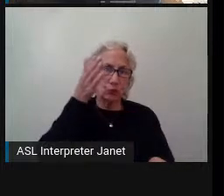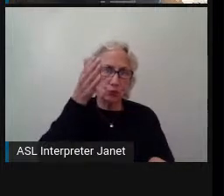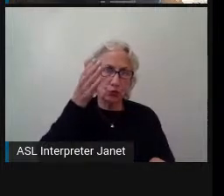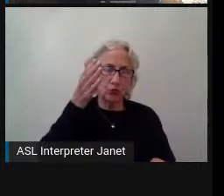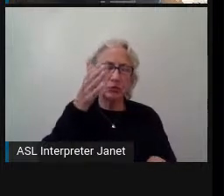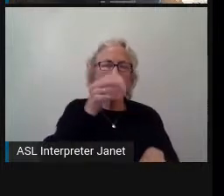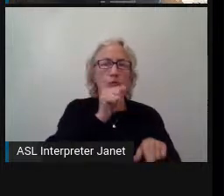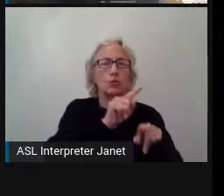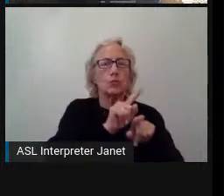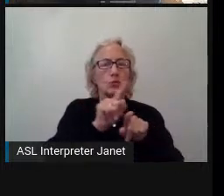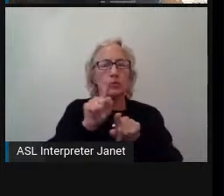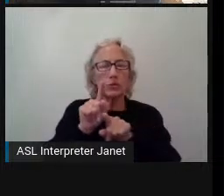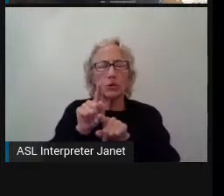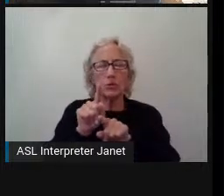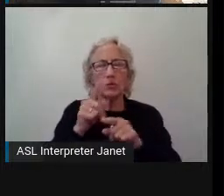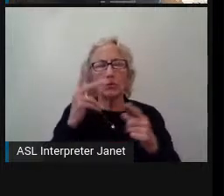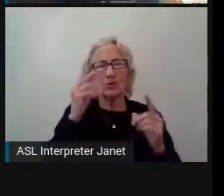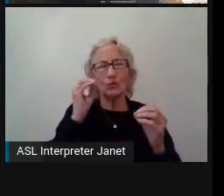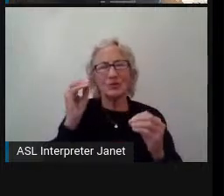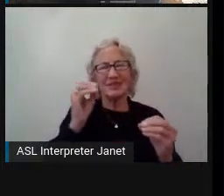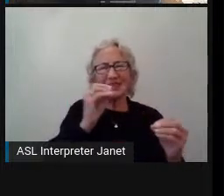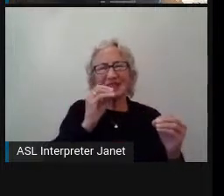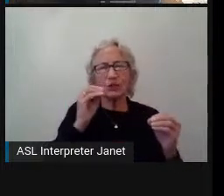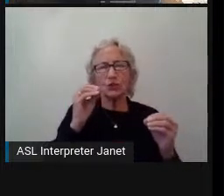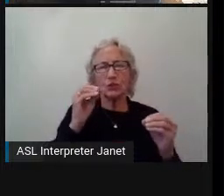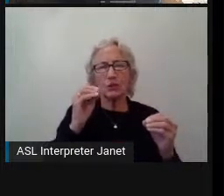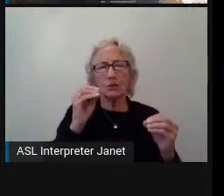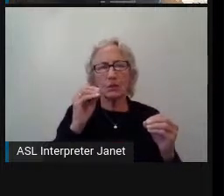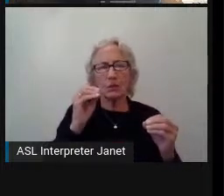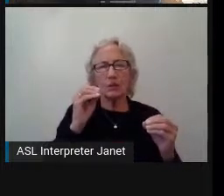where people know how they can create more accessible features.